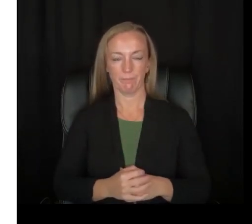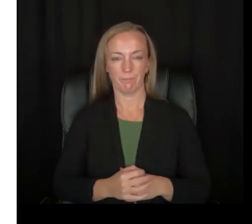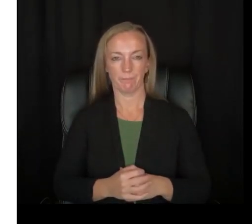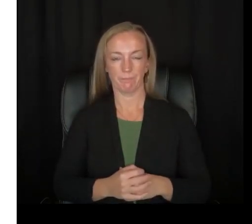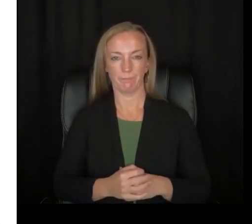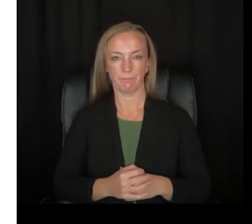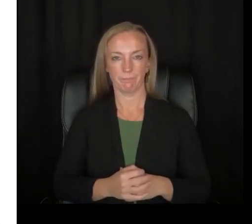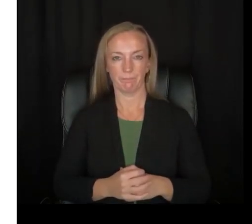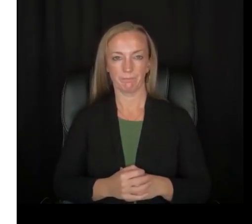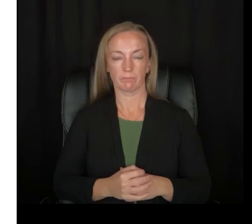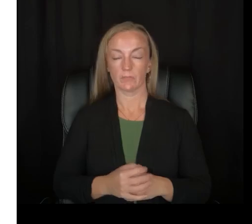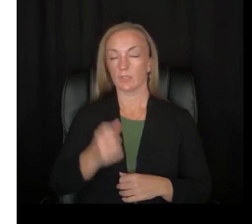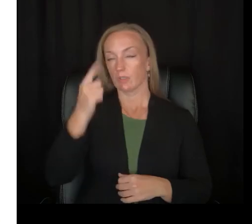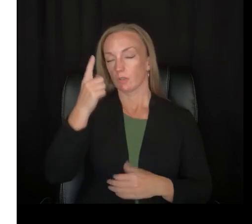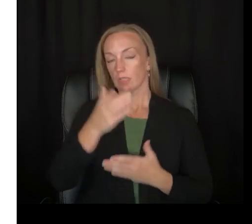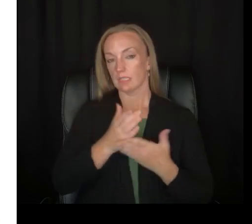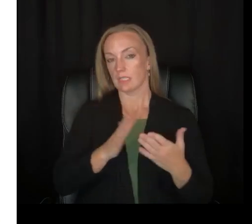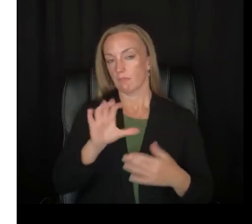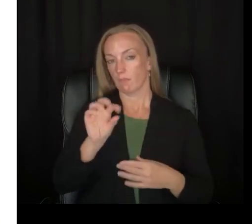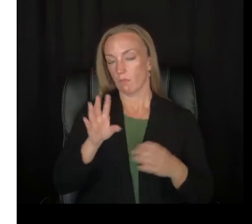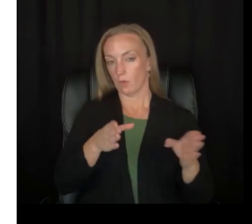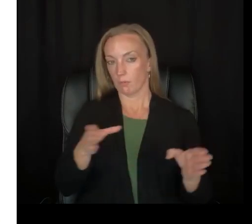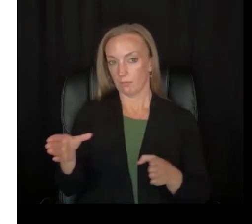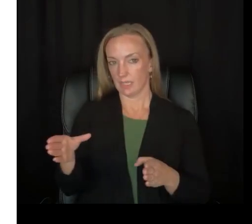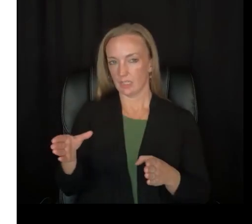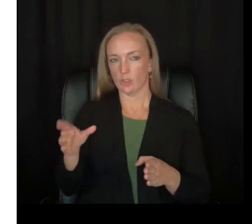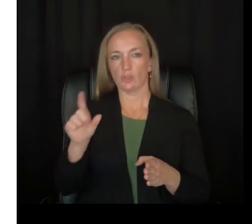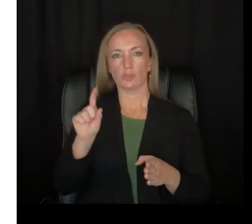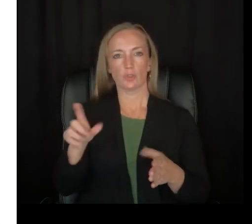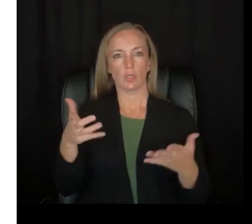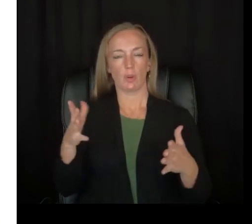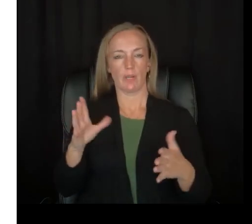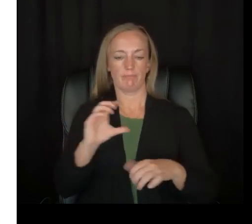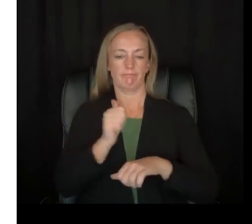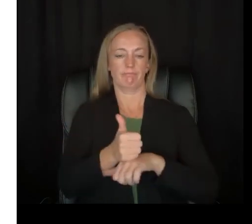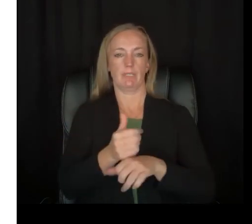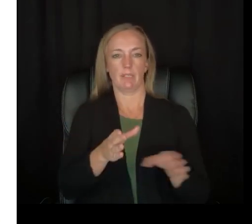So with Section 5O4 plans, there should be a plan of reasonable